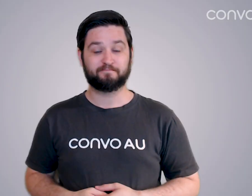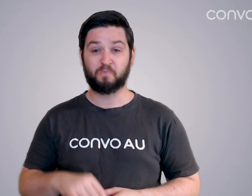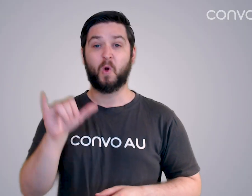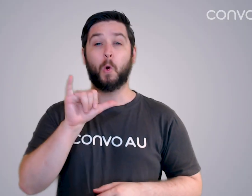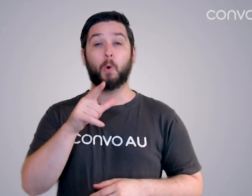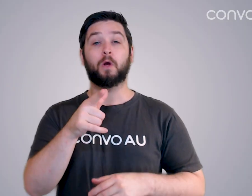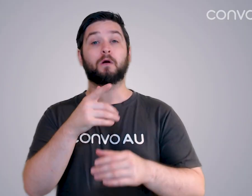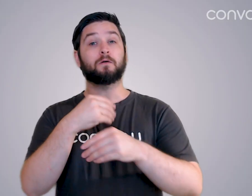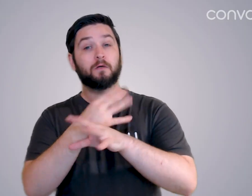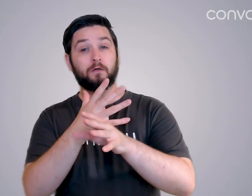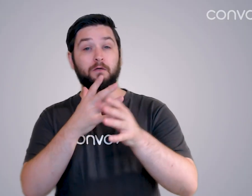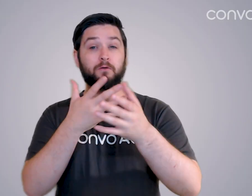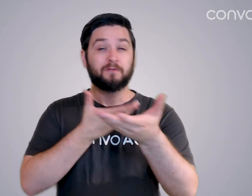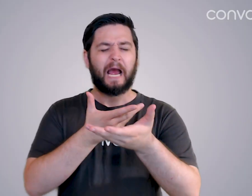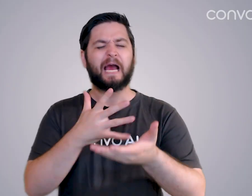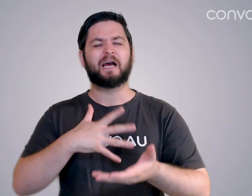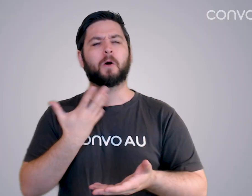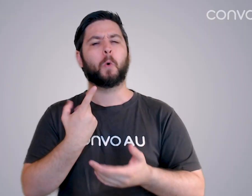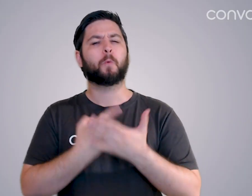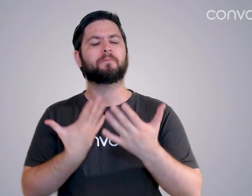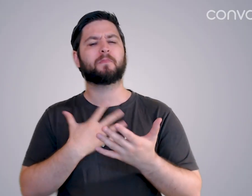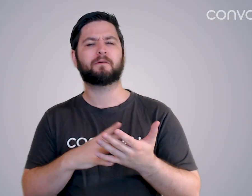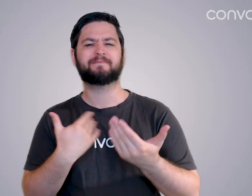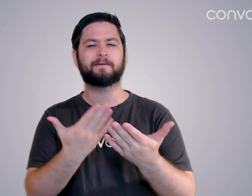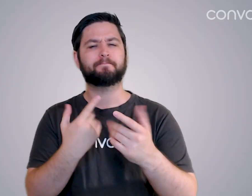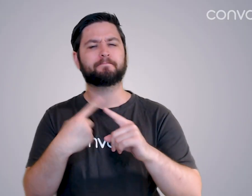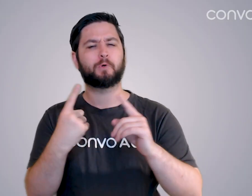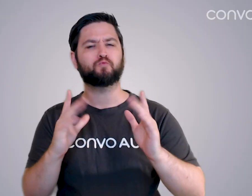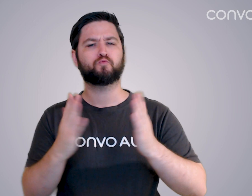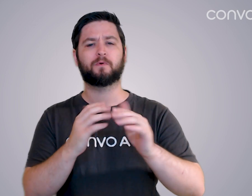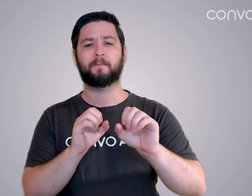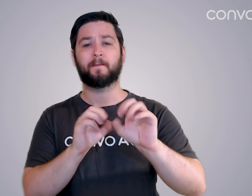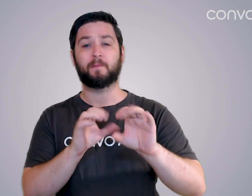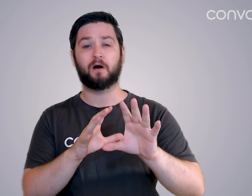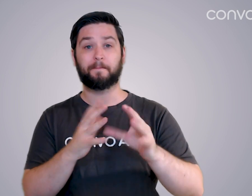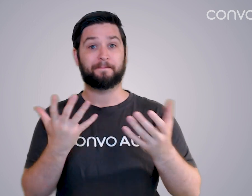Or, if instead of calling, you’d rather quickly leave us some short feedback,